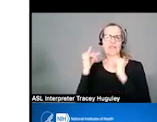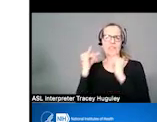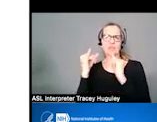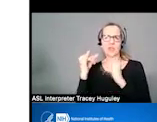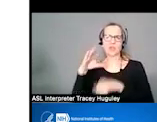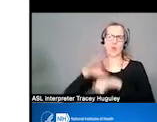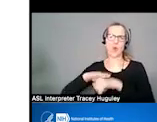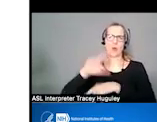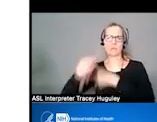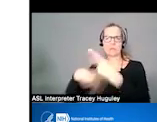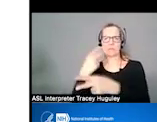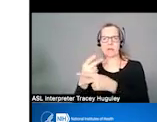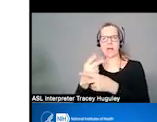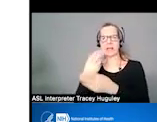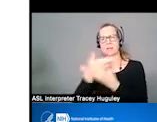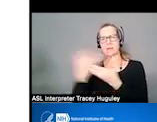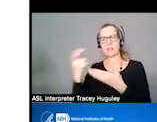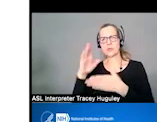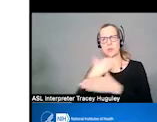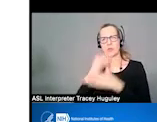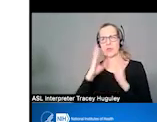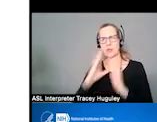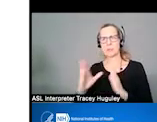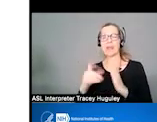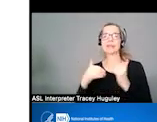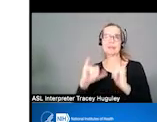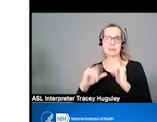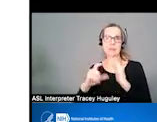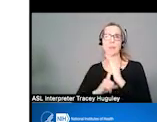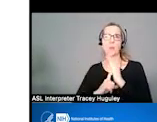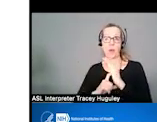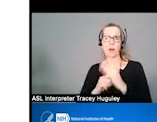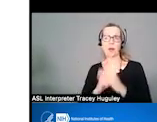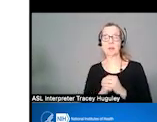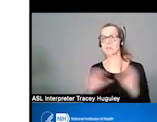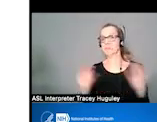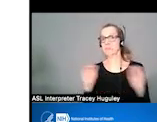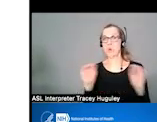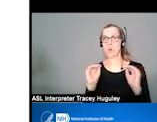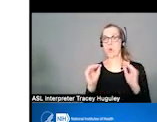of Resource Sharing Plans, which would be required. But if there are no additional instructions,